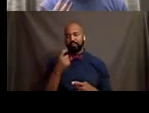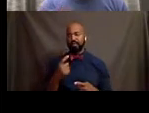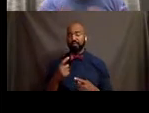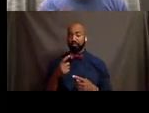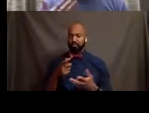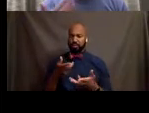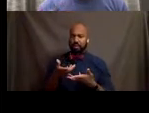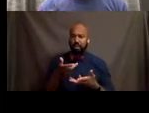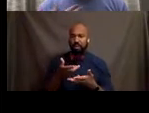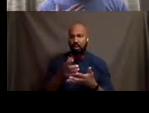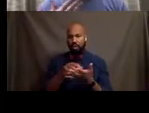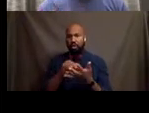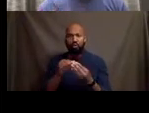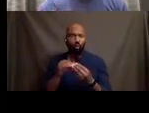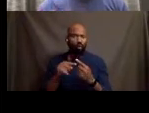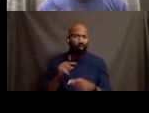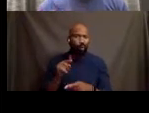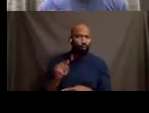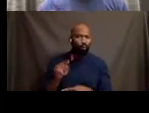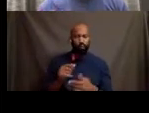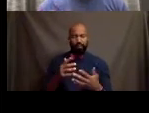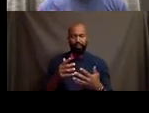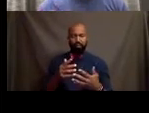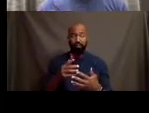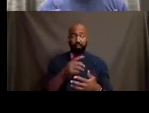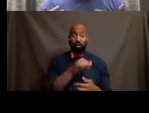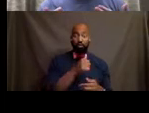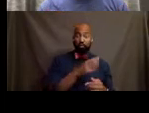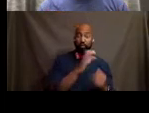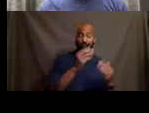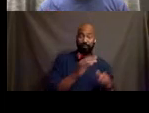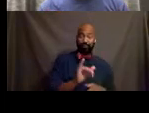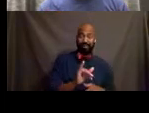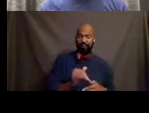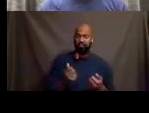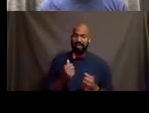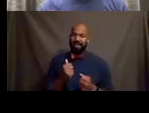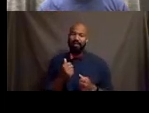they want to know, I want to know how I can best help. So there's gonna be a lot of questions about